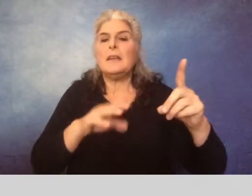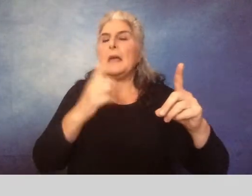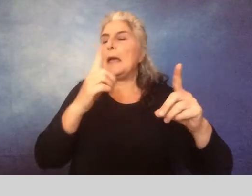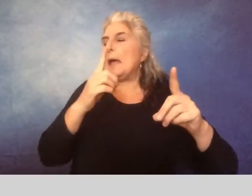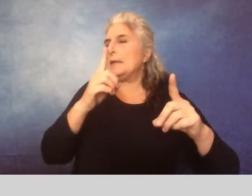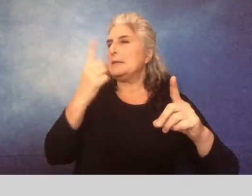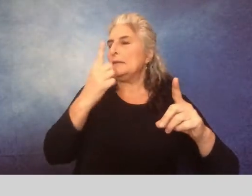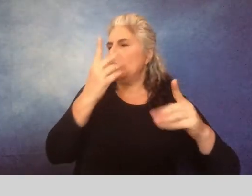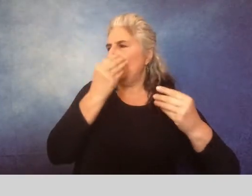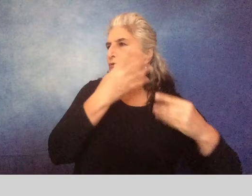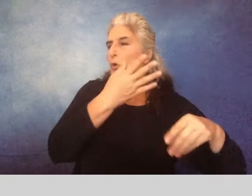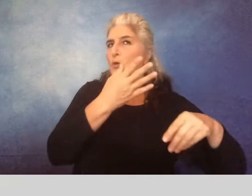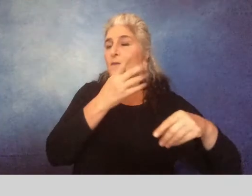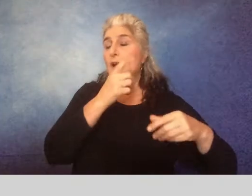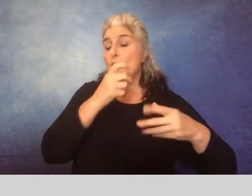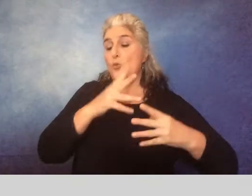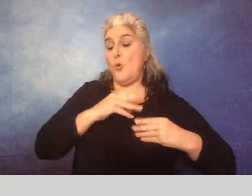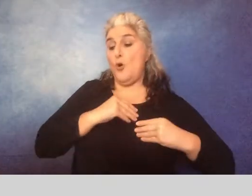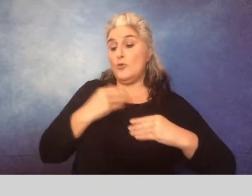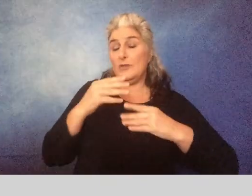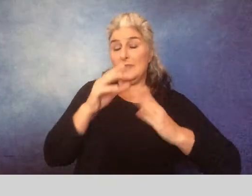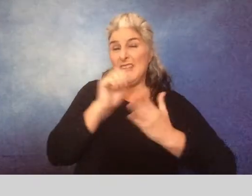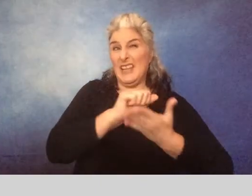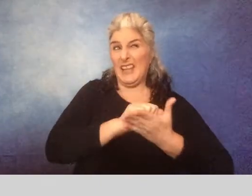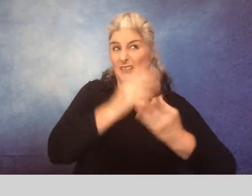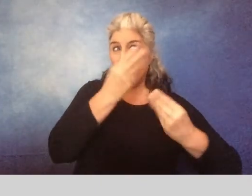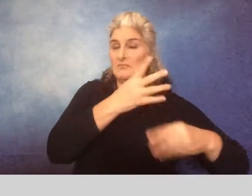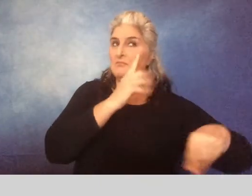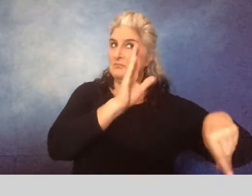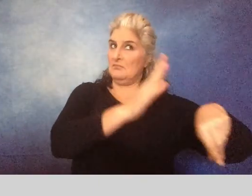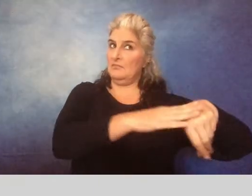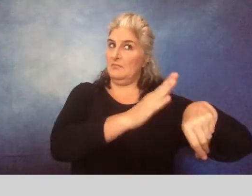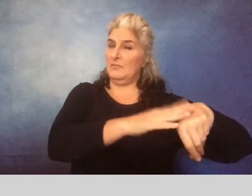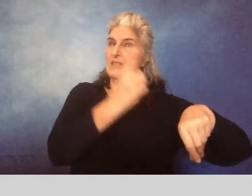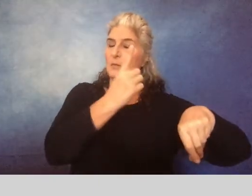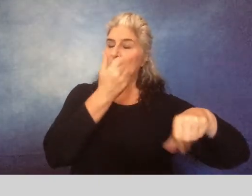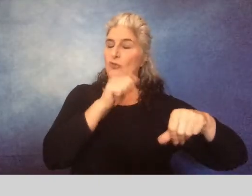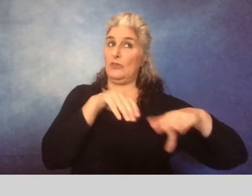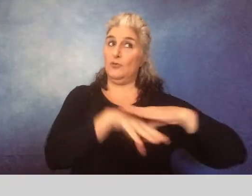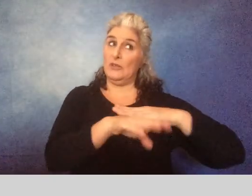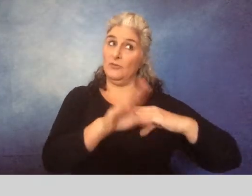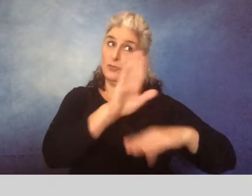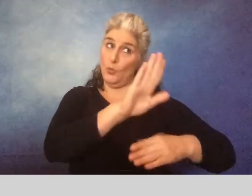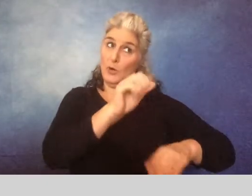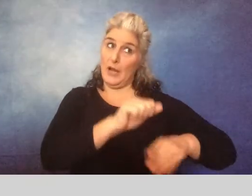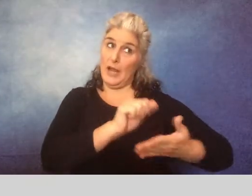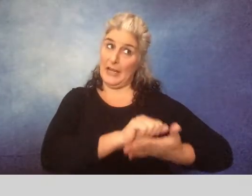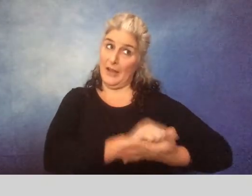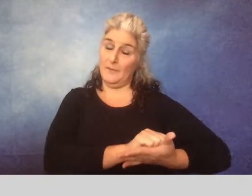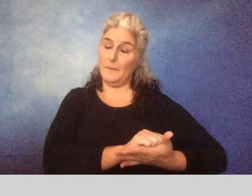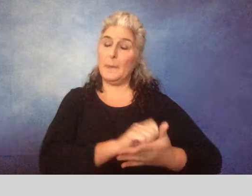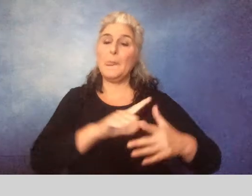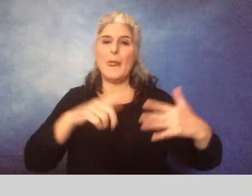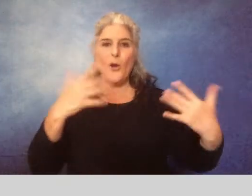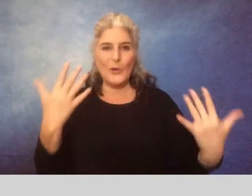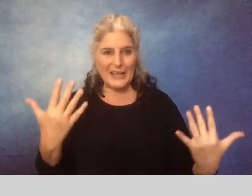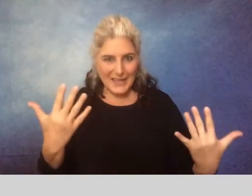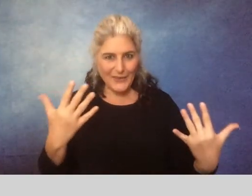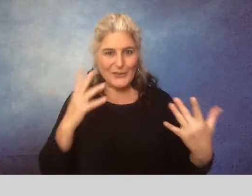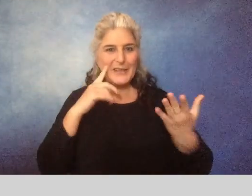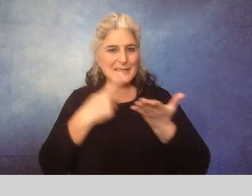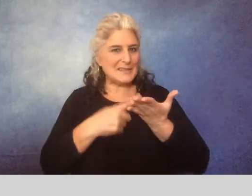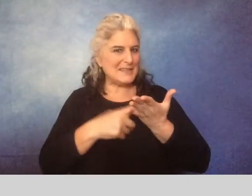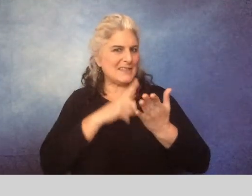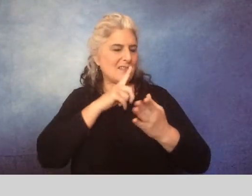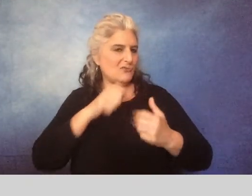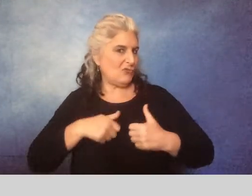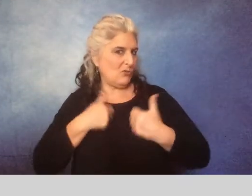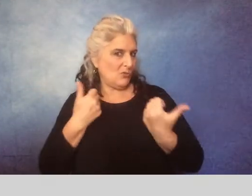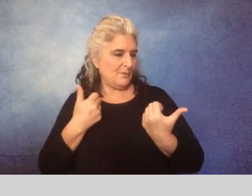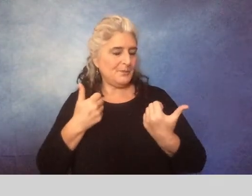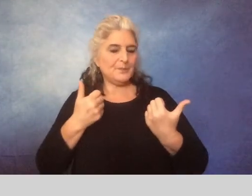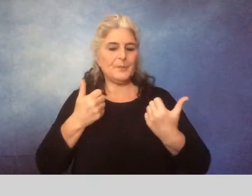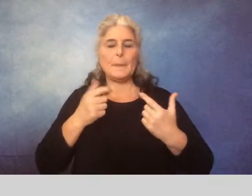That said, Let's say we do live in a world where we get unlimited passport attempts, the pros of the dictionary attack, or that it is simple to implement.